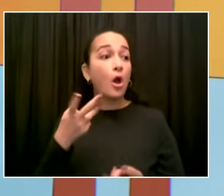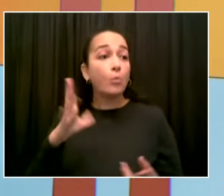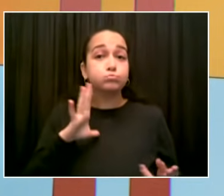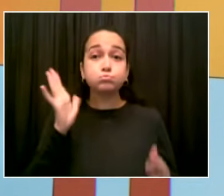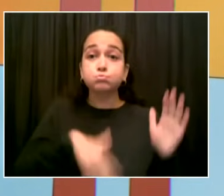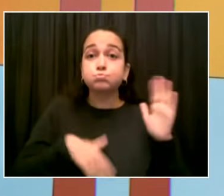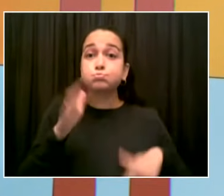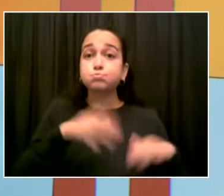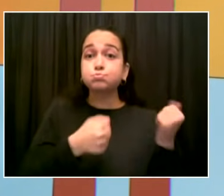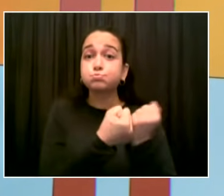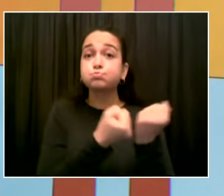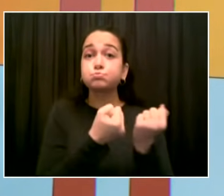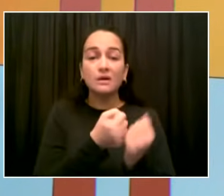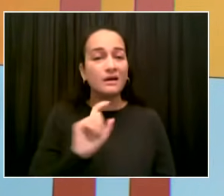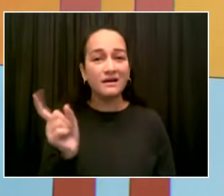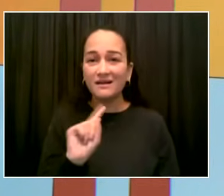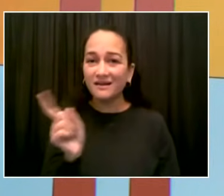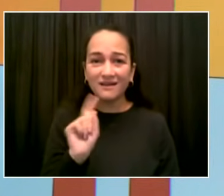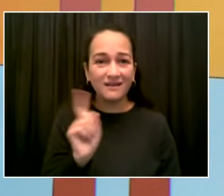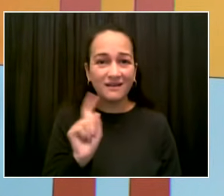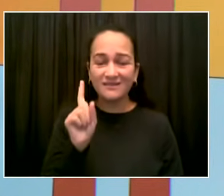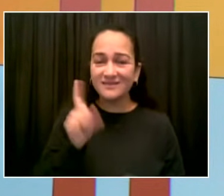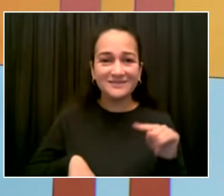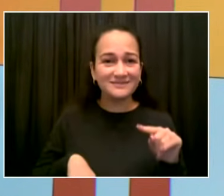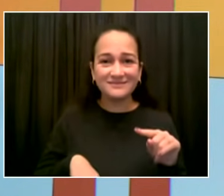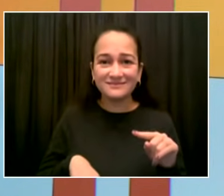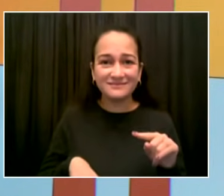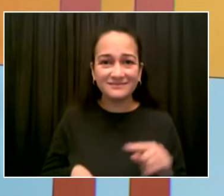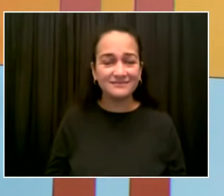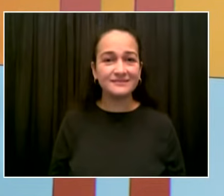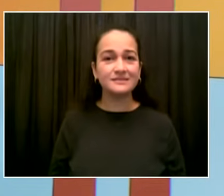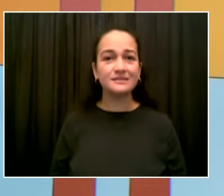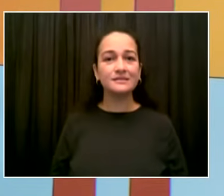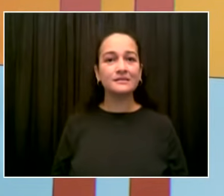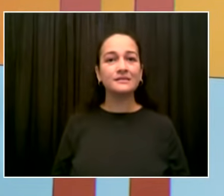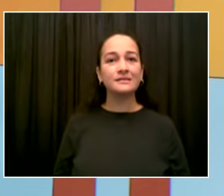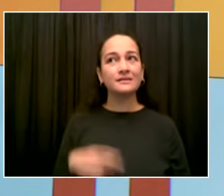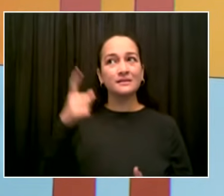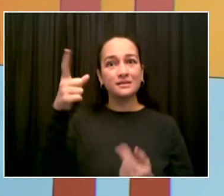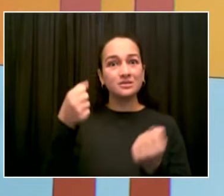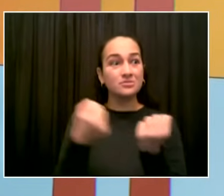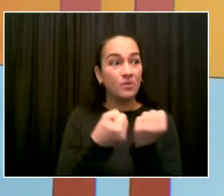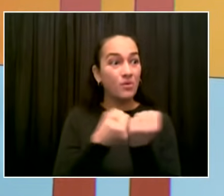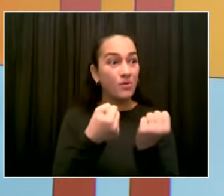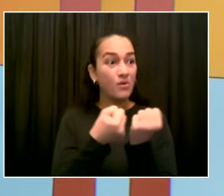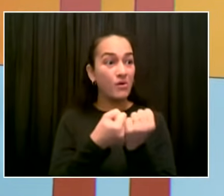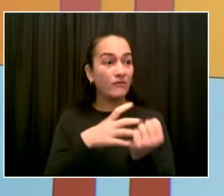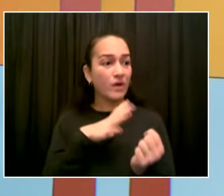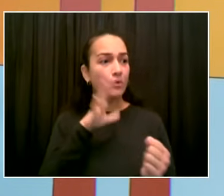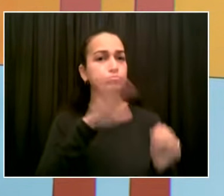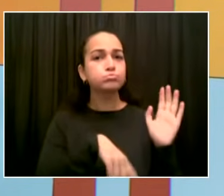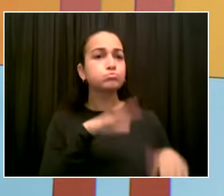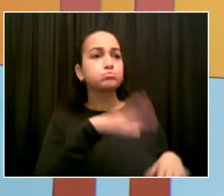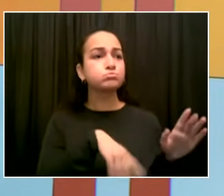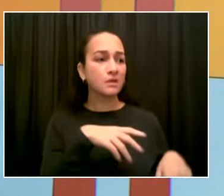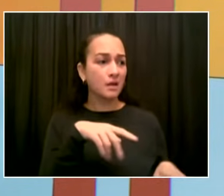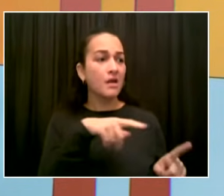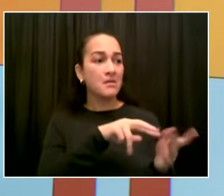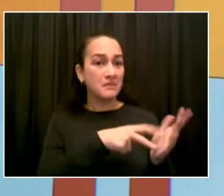SAY DON'T GO TO A SOLUTION. WE NEED TO SUPPORT THE OFFICERS OWH ARE DOING THE RIGHT THING. WE NEED TO CREATE A SAFE